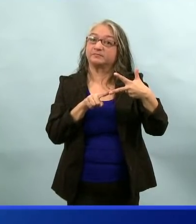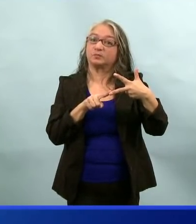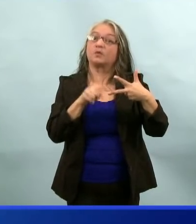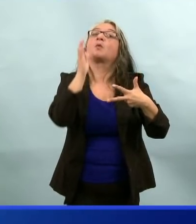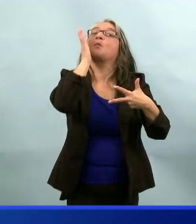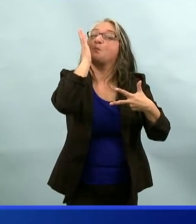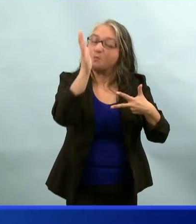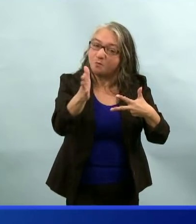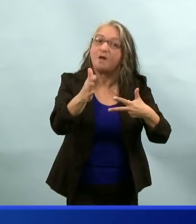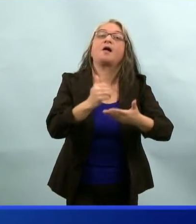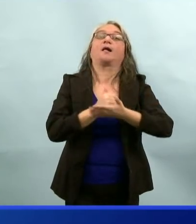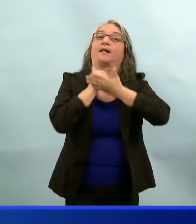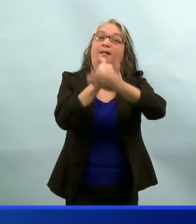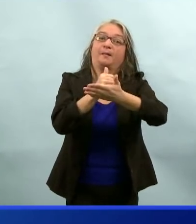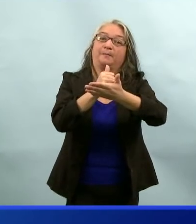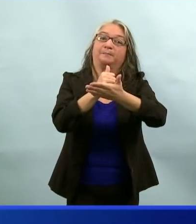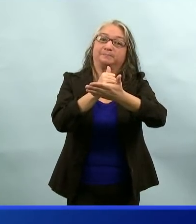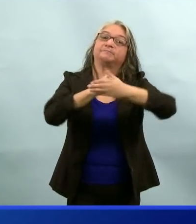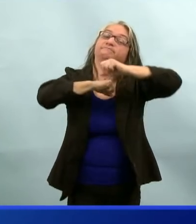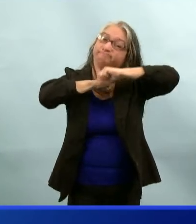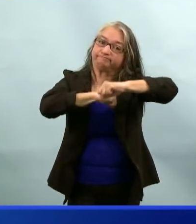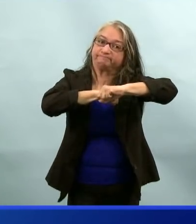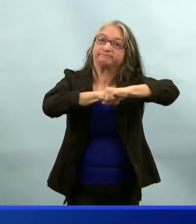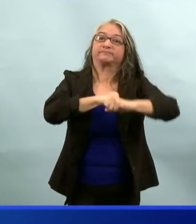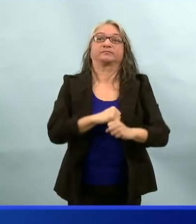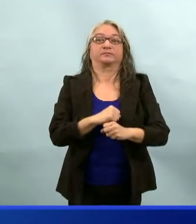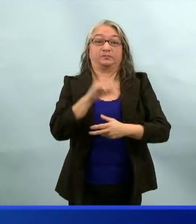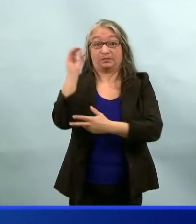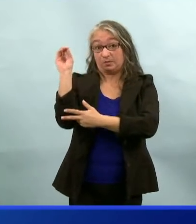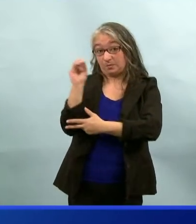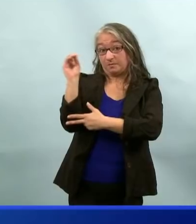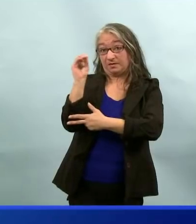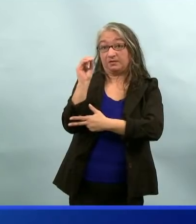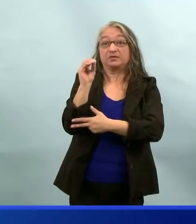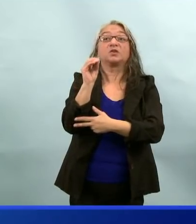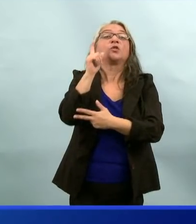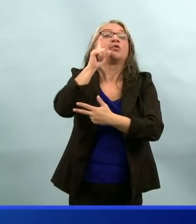it is a variant and it does look different than previous variants it is still covered